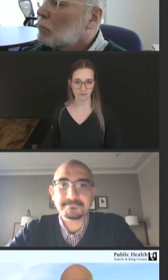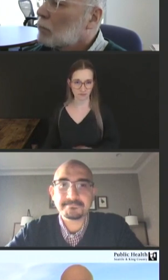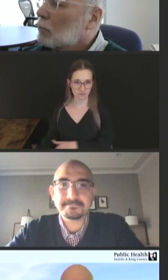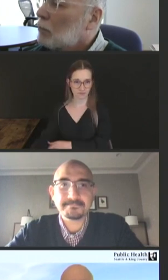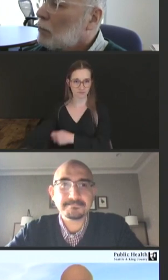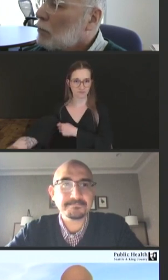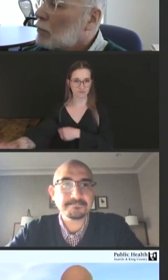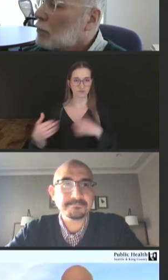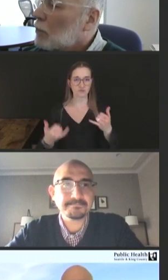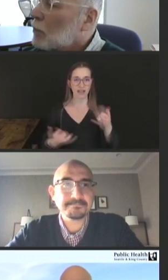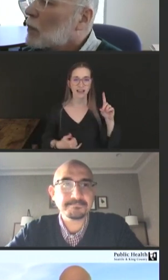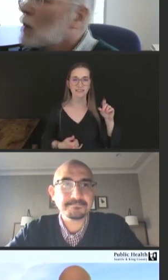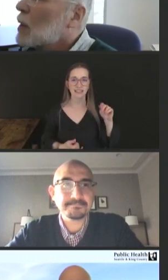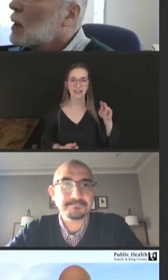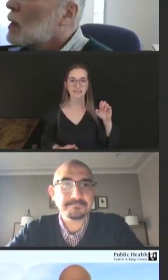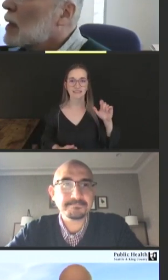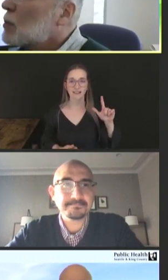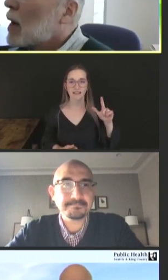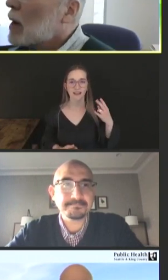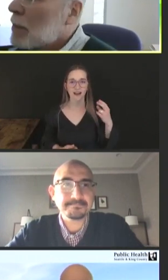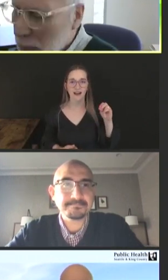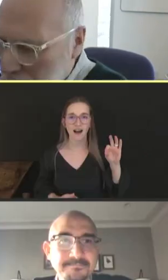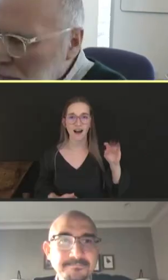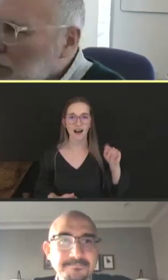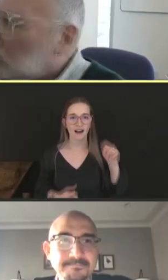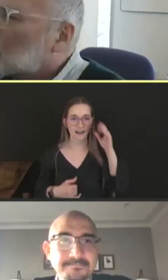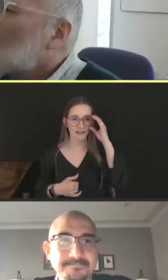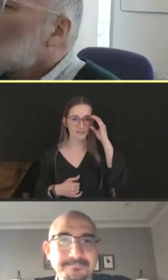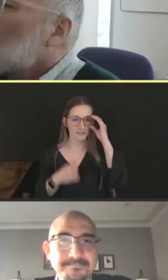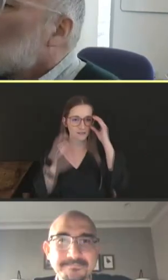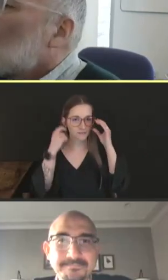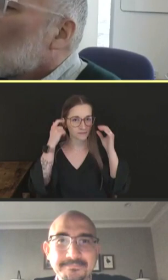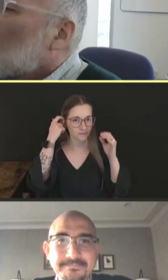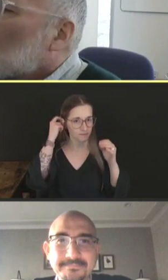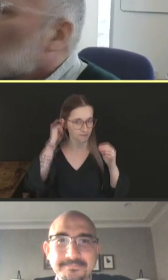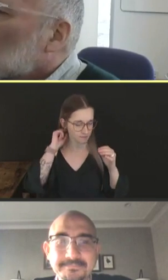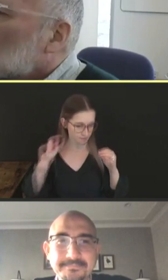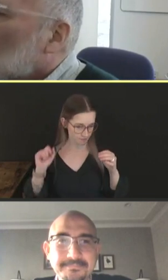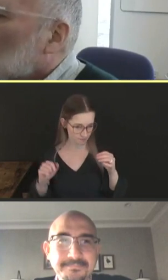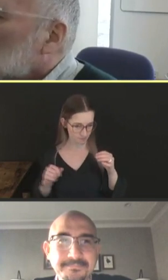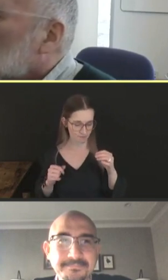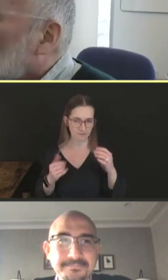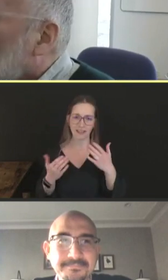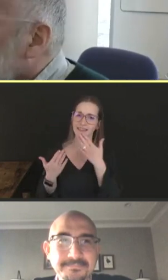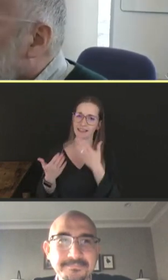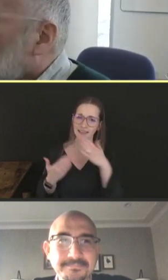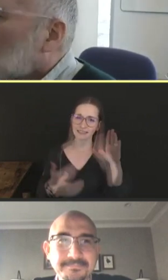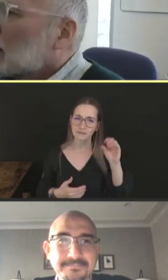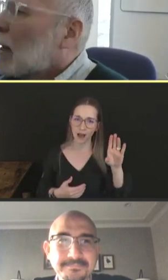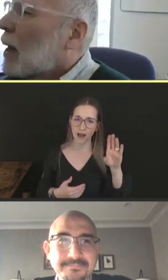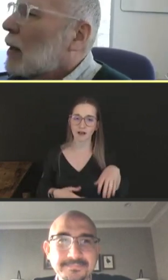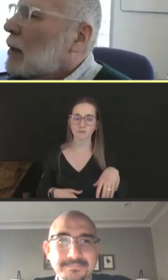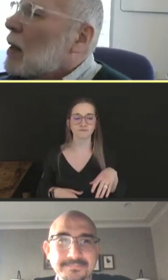Dan Hoft: Thanks, Bob. Great talks, Dan and Ali.